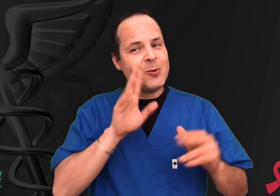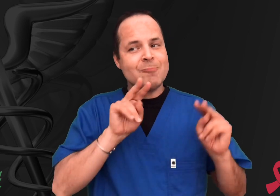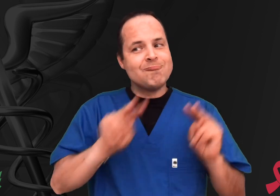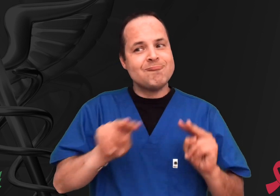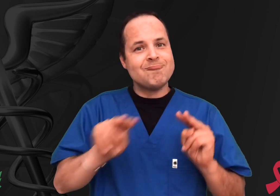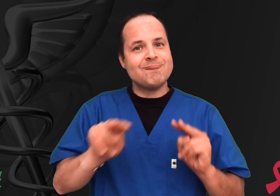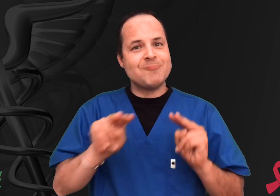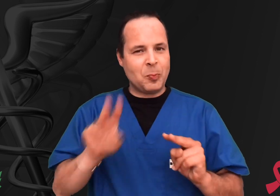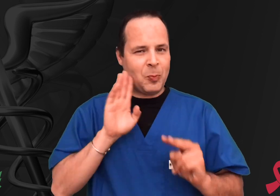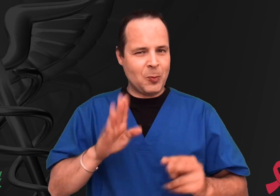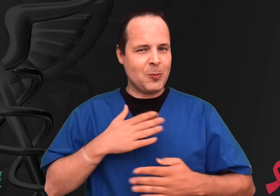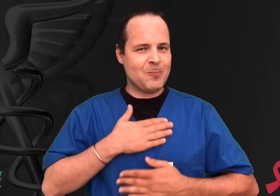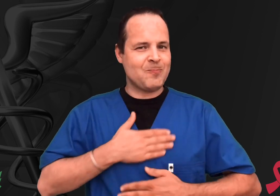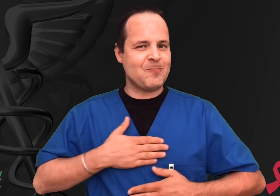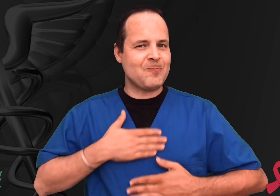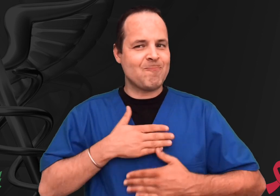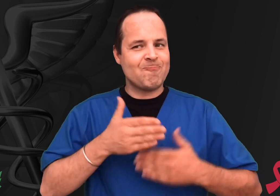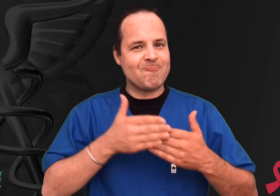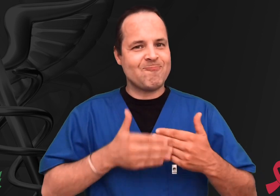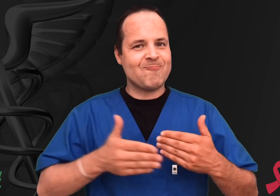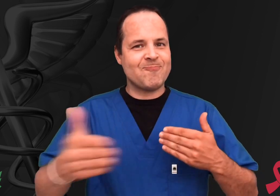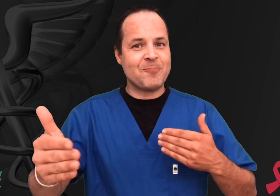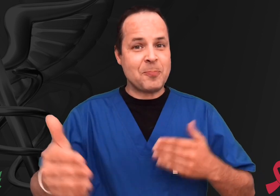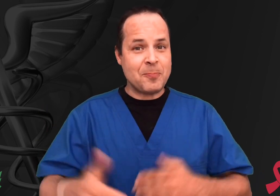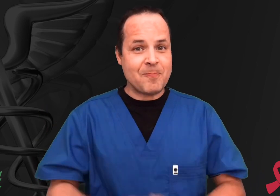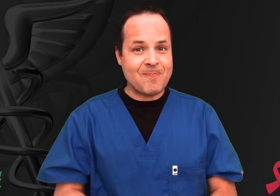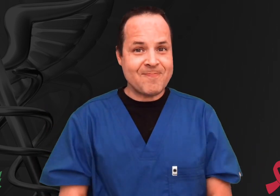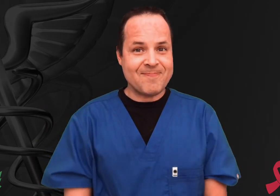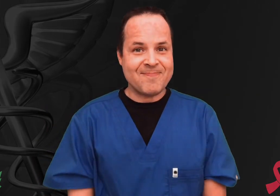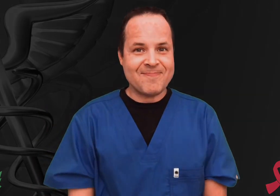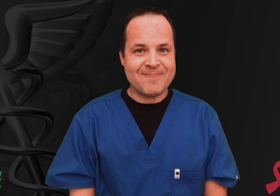Hope you will enjoy watching this channel.